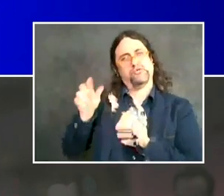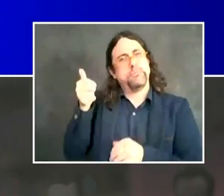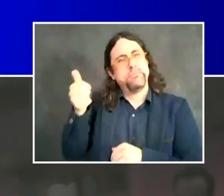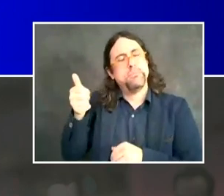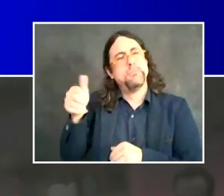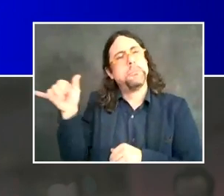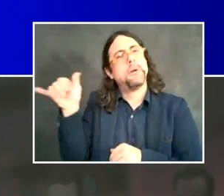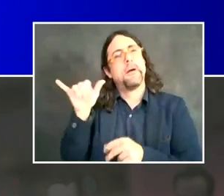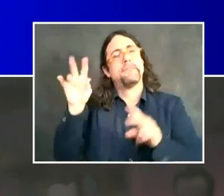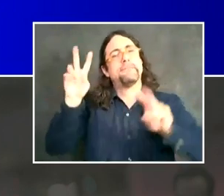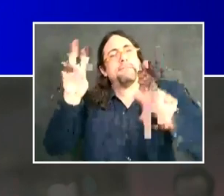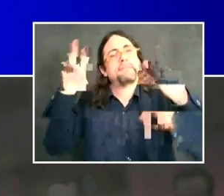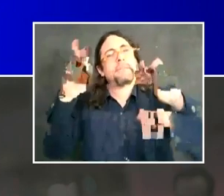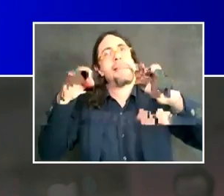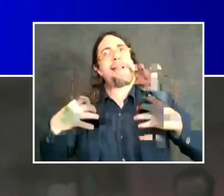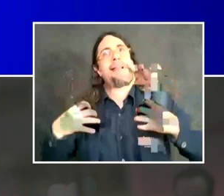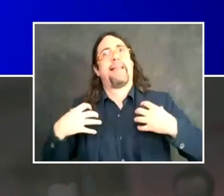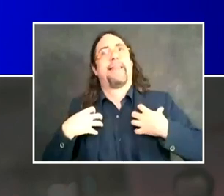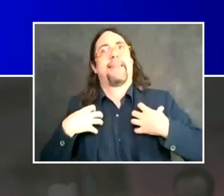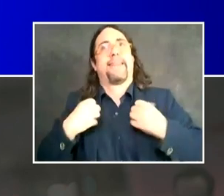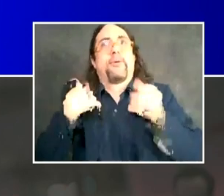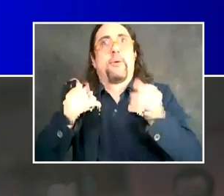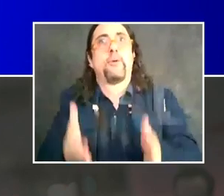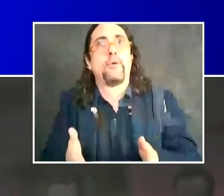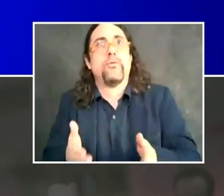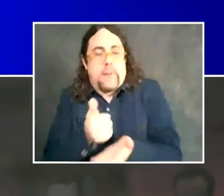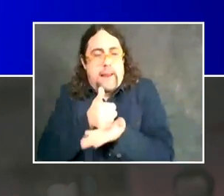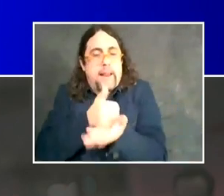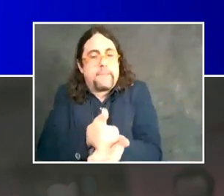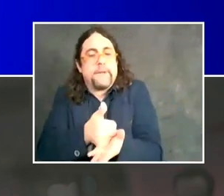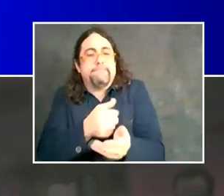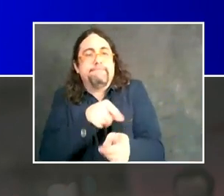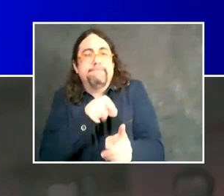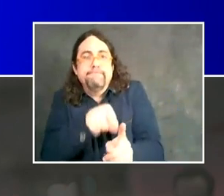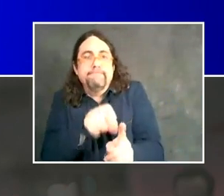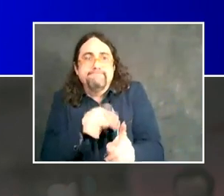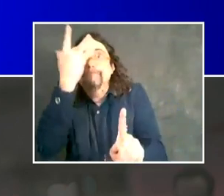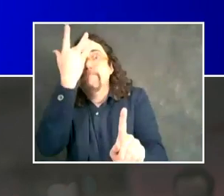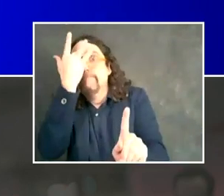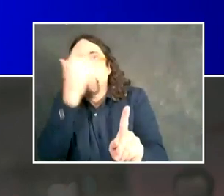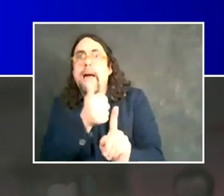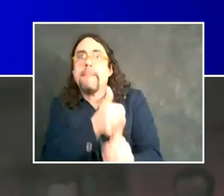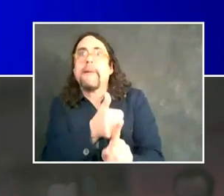STOPS, THE SOLDIERS ARE HEROS, GO HOME AND WE HAVE TO WONDER